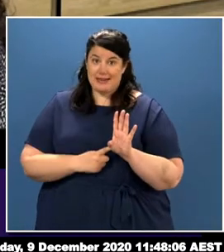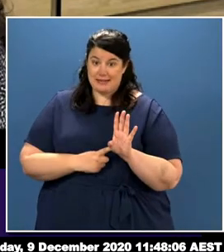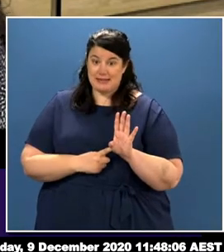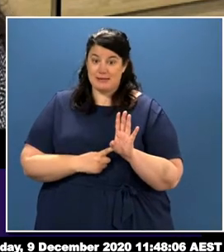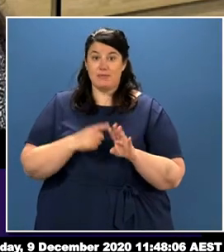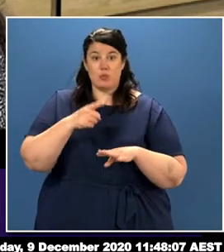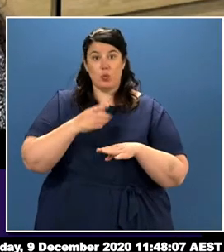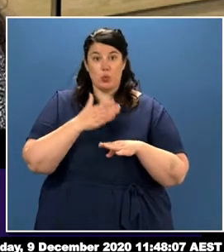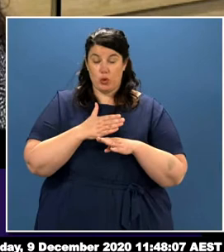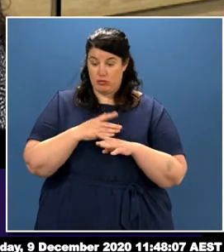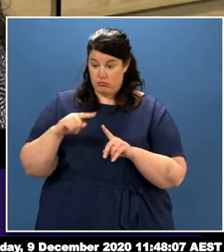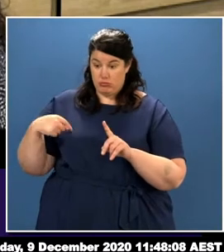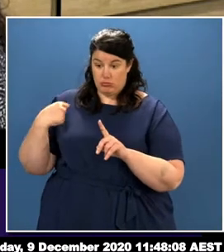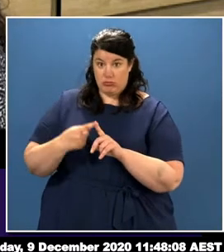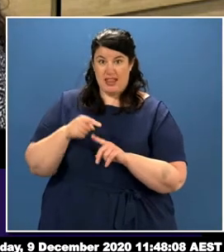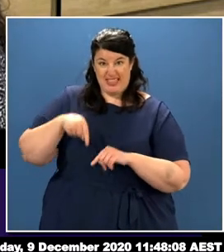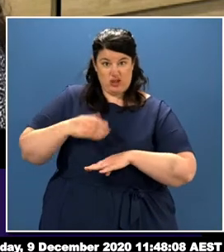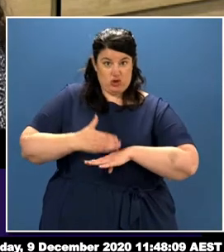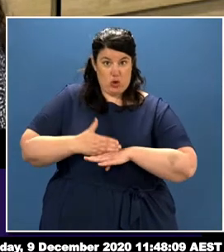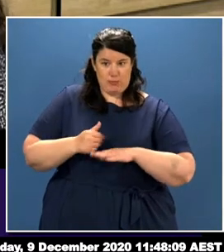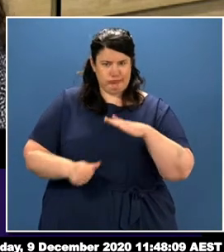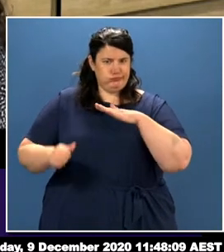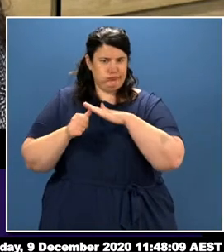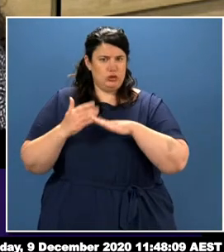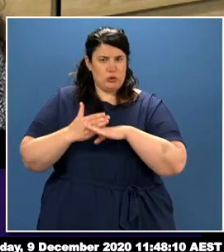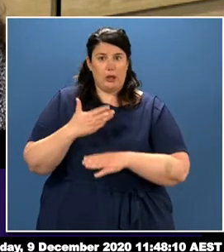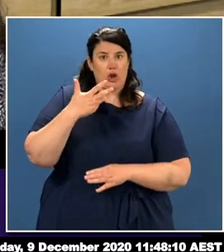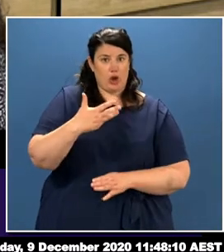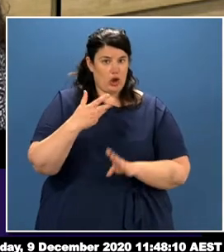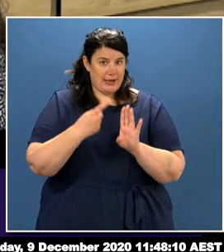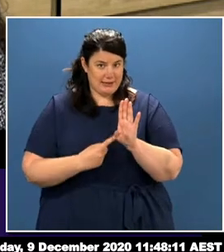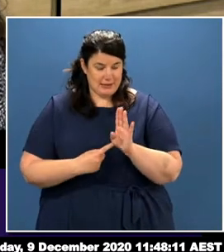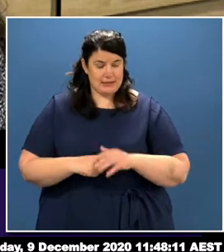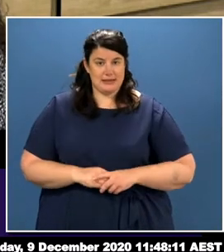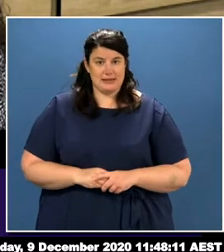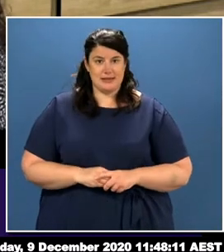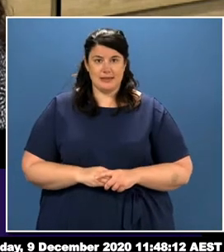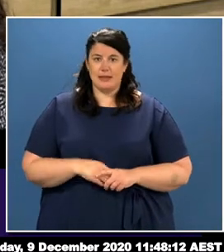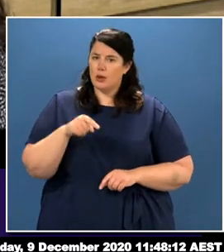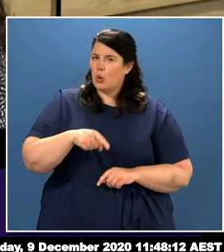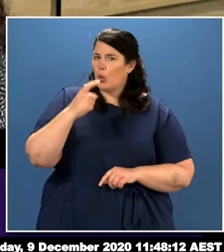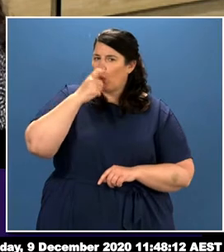been in your current role for 9 years? That's correct. Given that it's quite a senior position, you would have